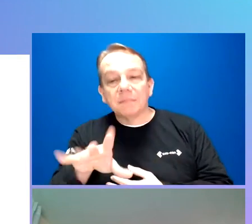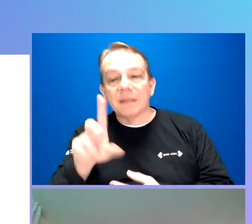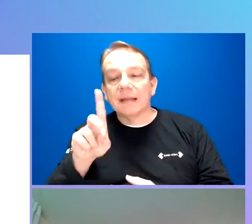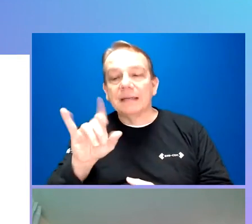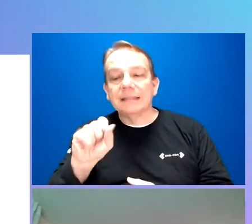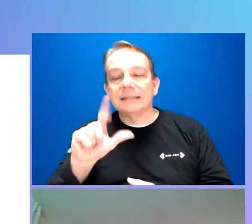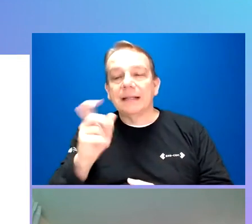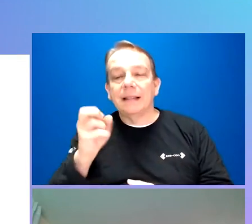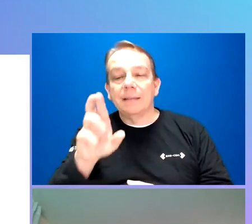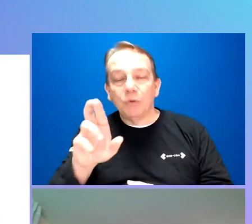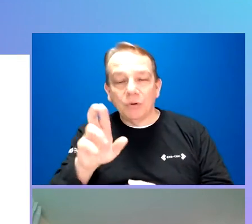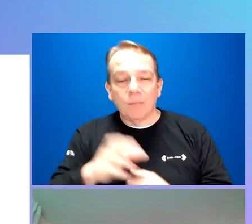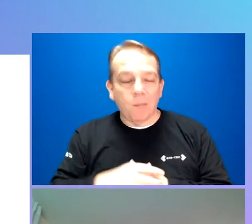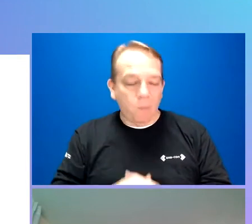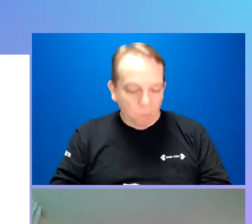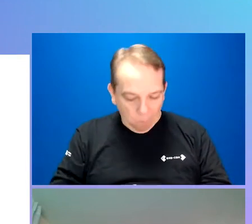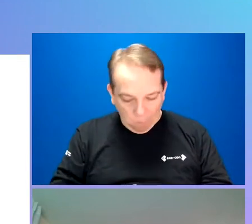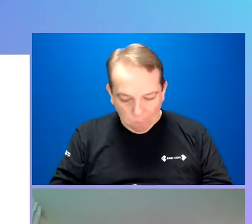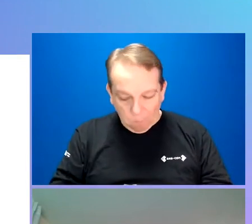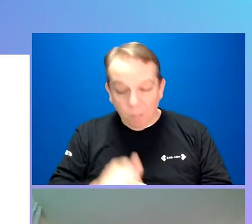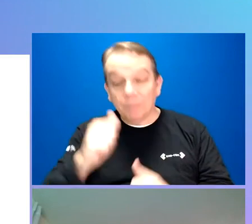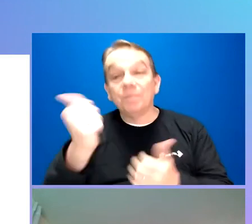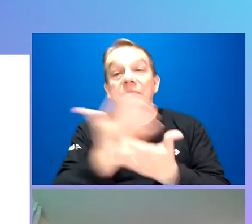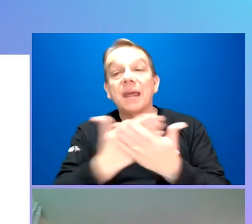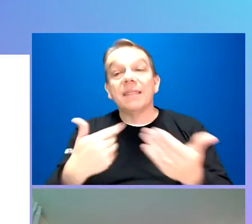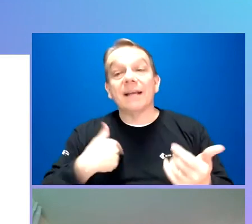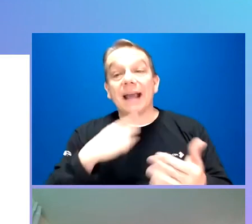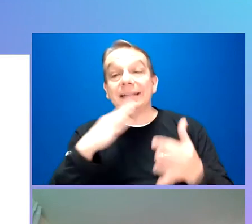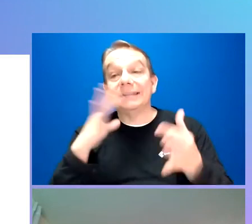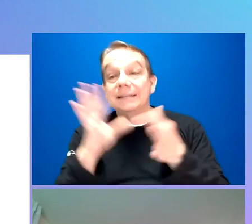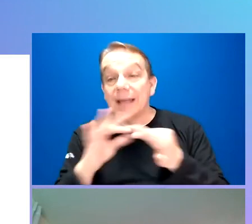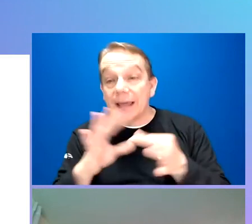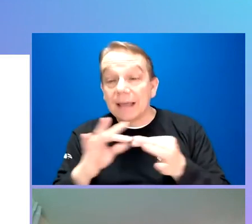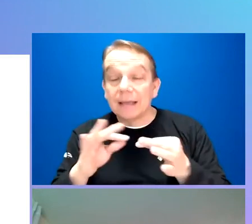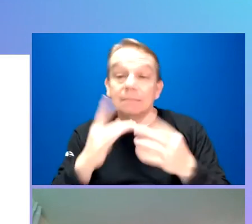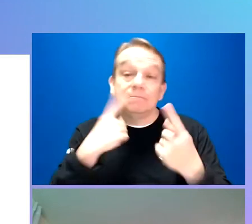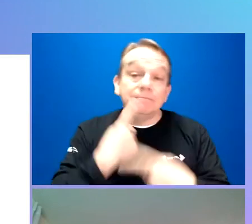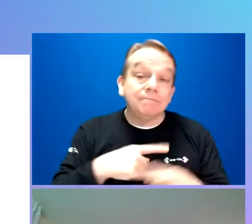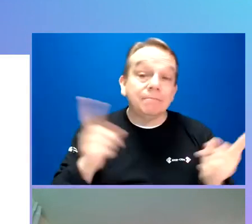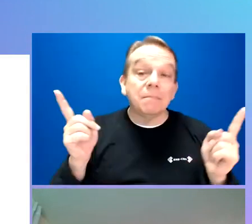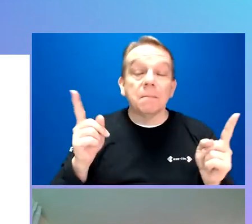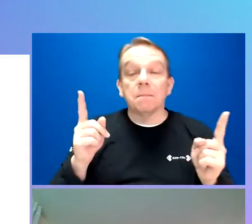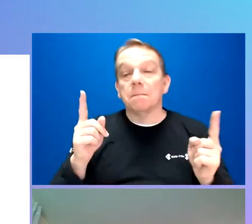say, any statements I make or